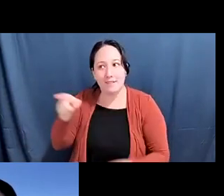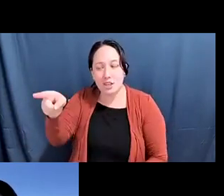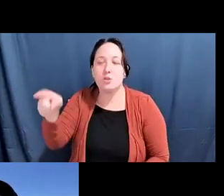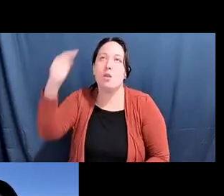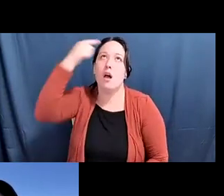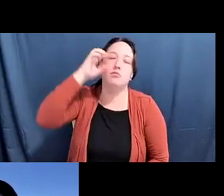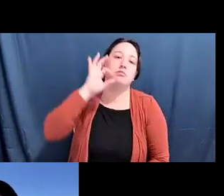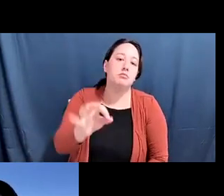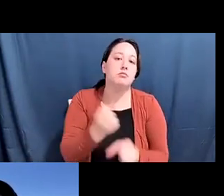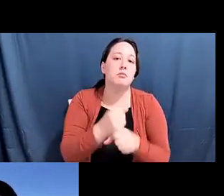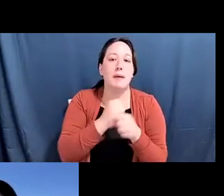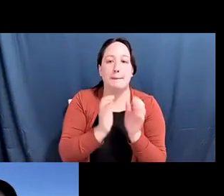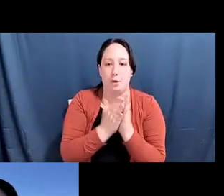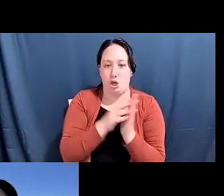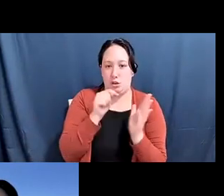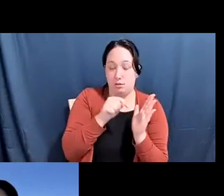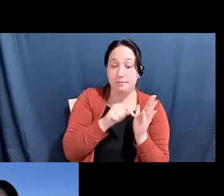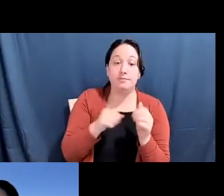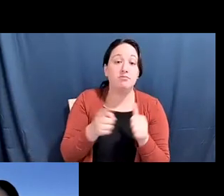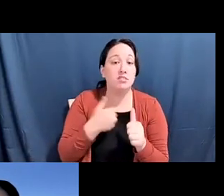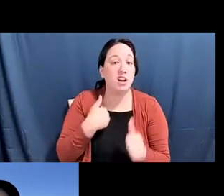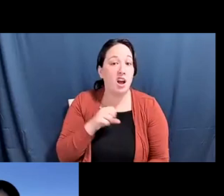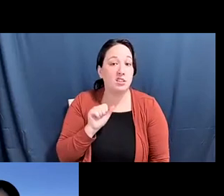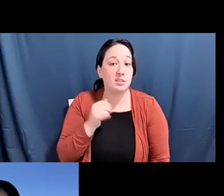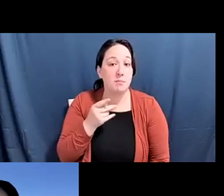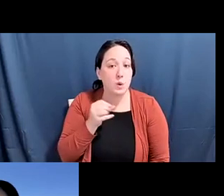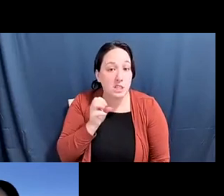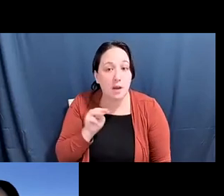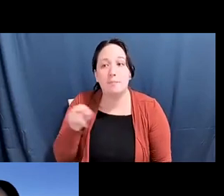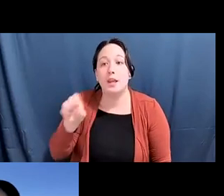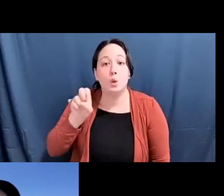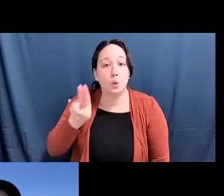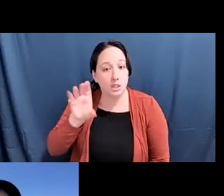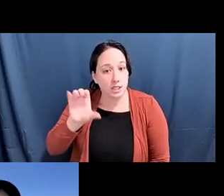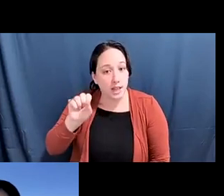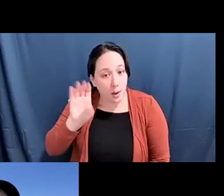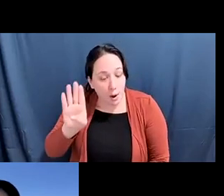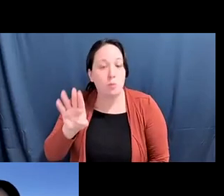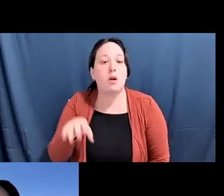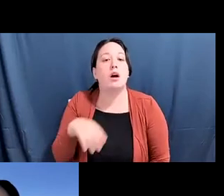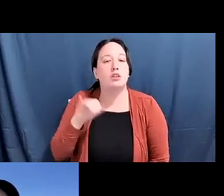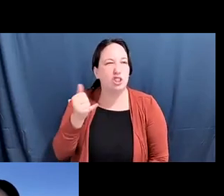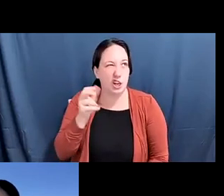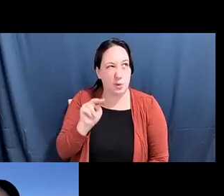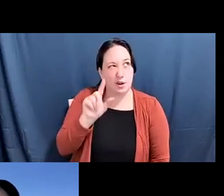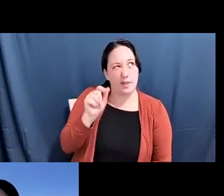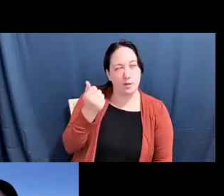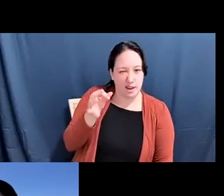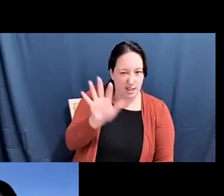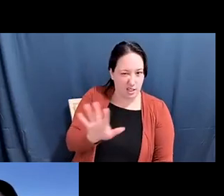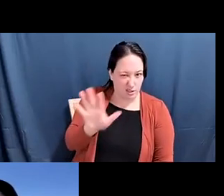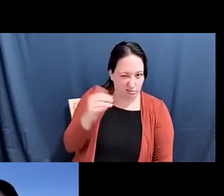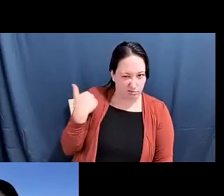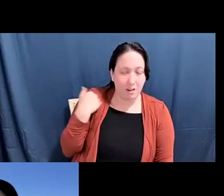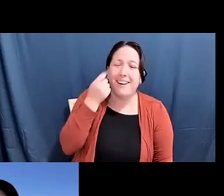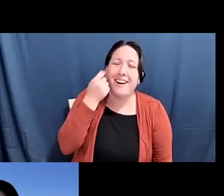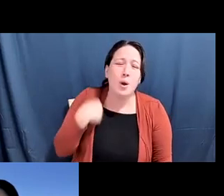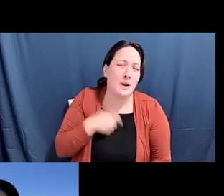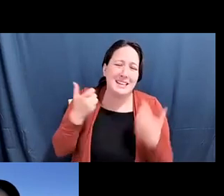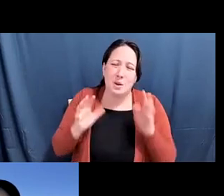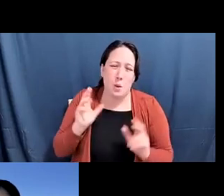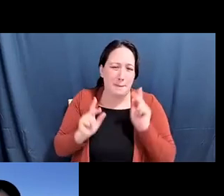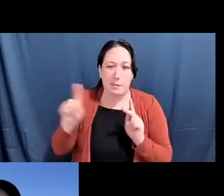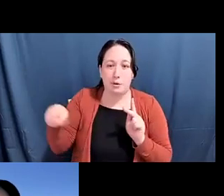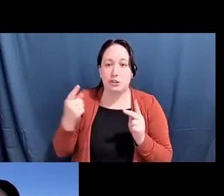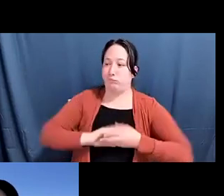Diane Fujino: We started with a symposium at UC Santa Barbara in January of 2019, because we didn't want people just writing, kind of, from their own homes or workplaces.